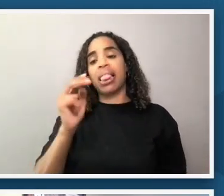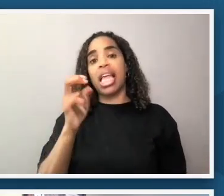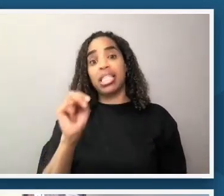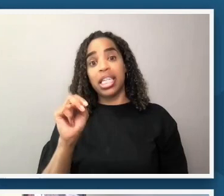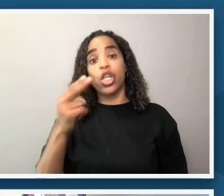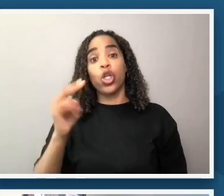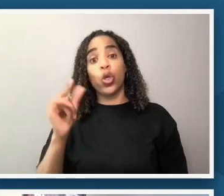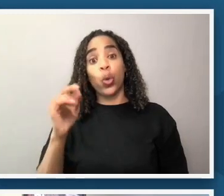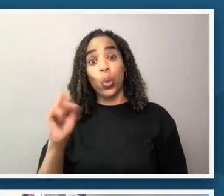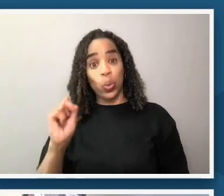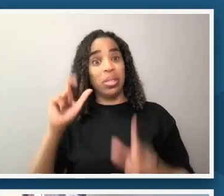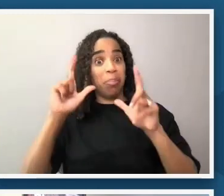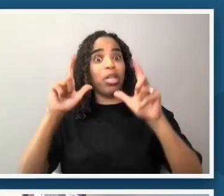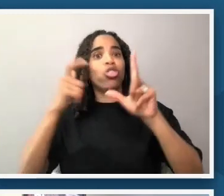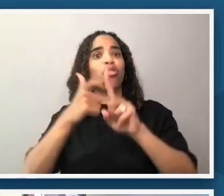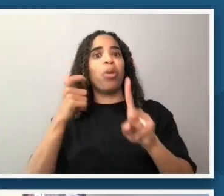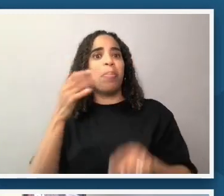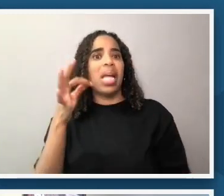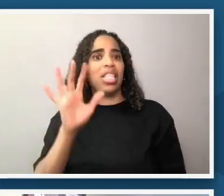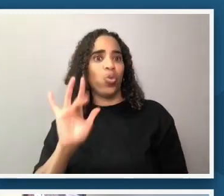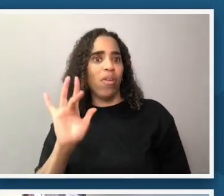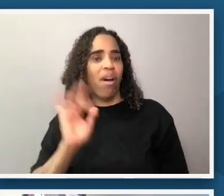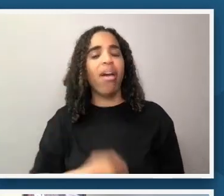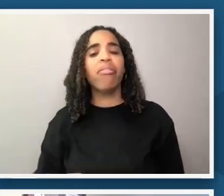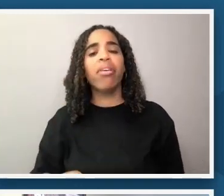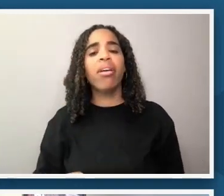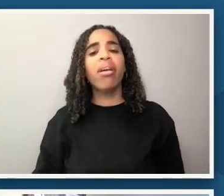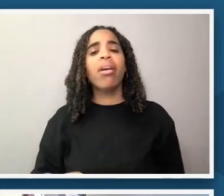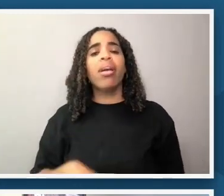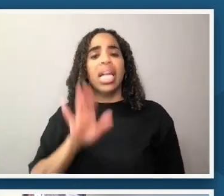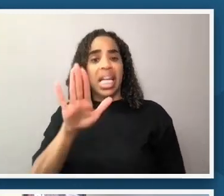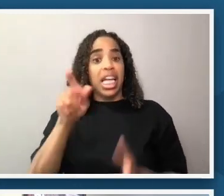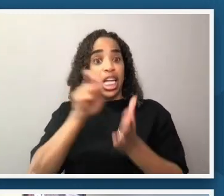1925.